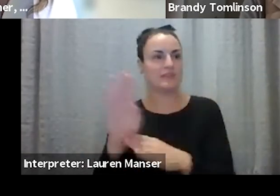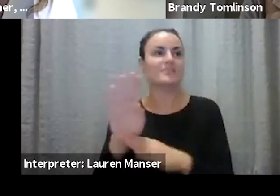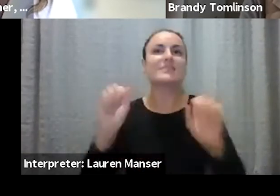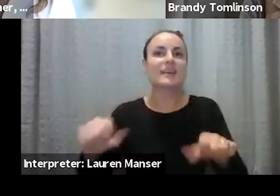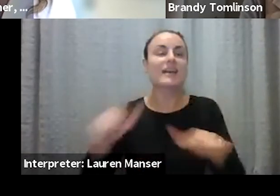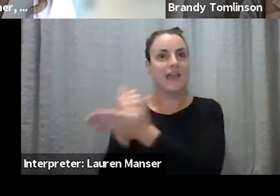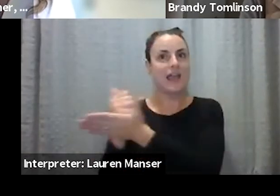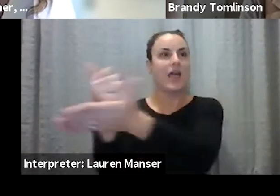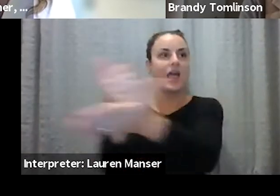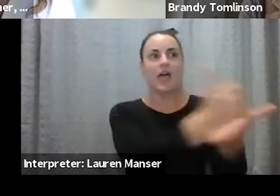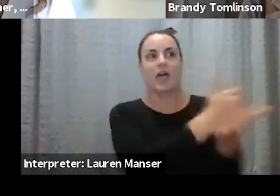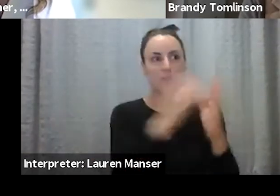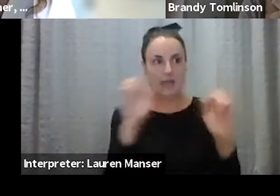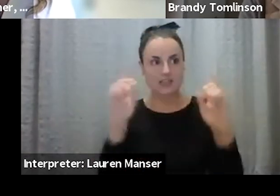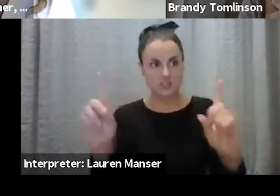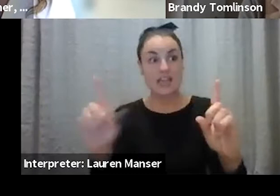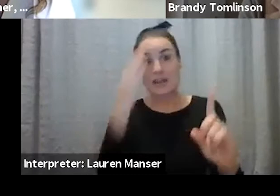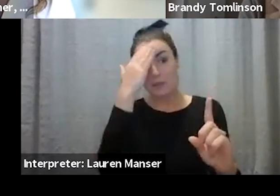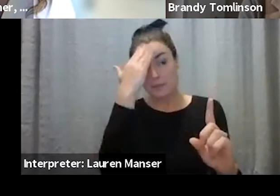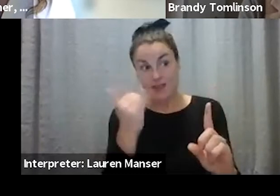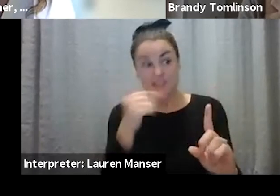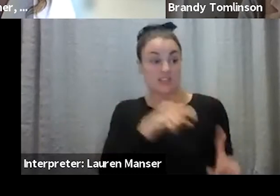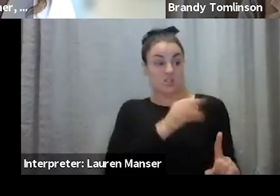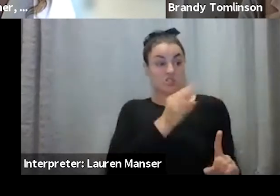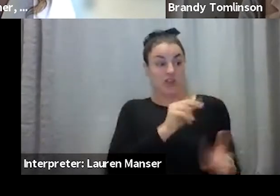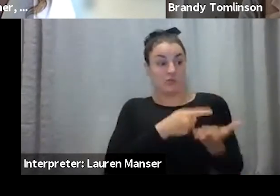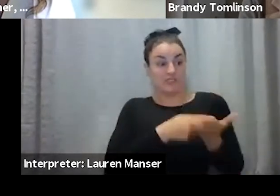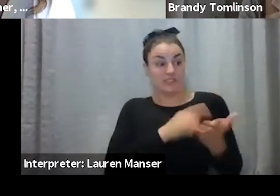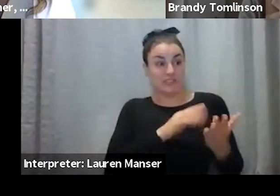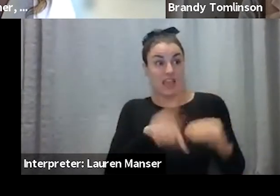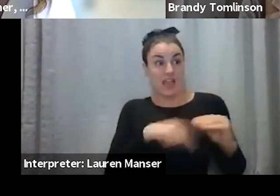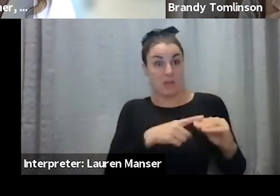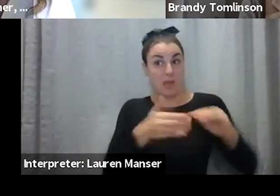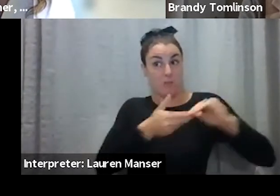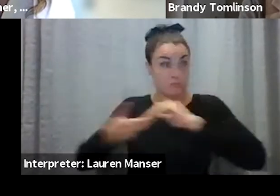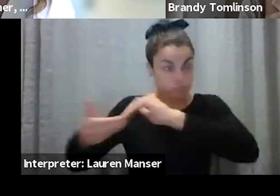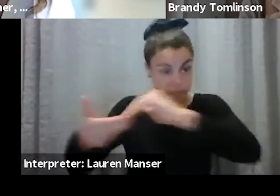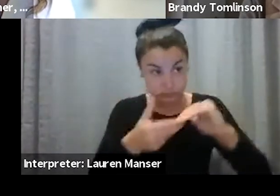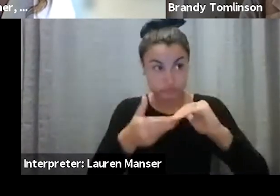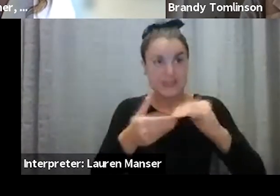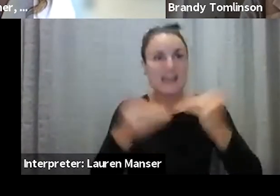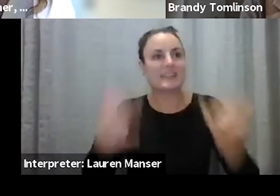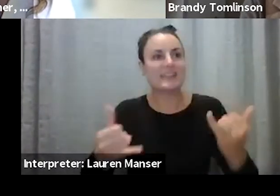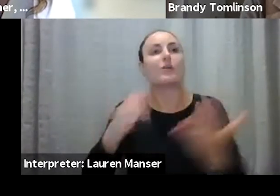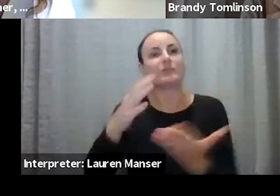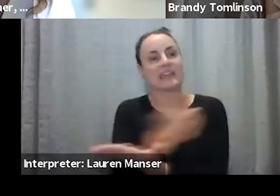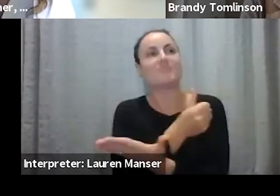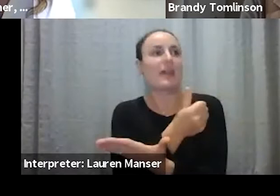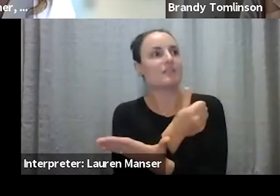is we need people with disabilities to be included in leadership and senior positions. John gave the example of Microsoft,